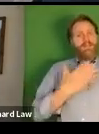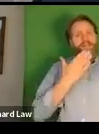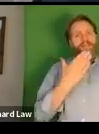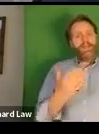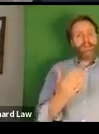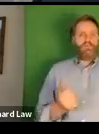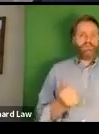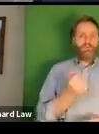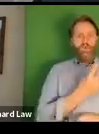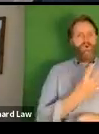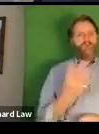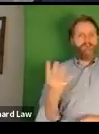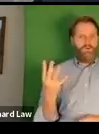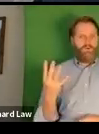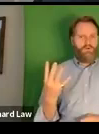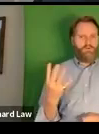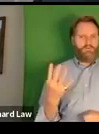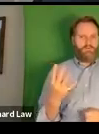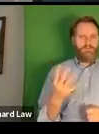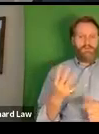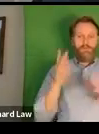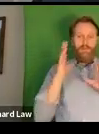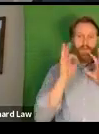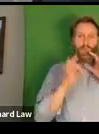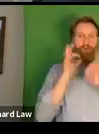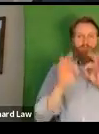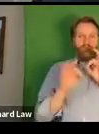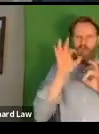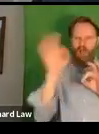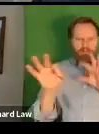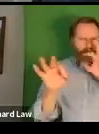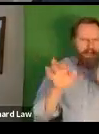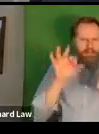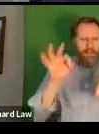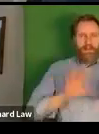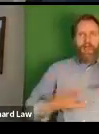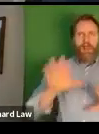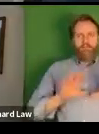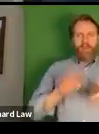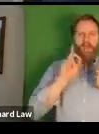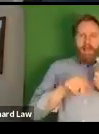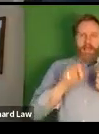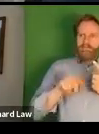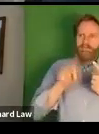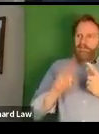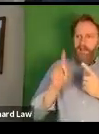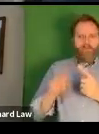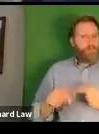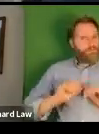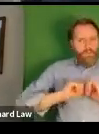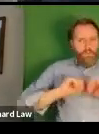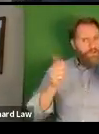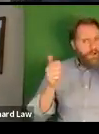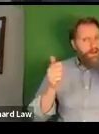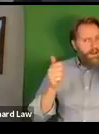you're put on the spot a bit with some of the questions but I think everybody's done really well in trying to answer those I want to apologize to